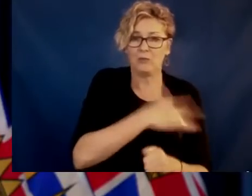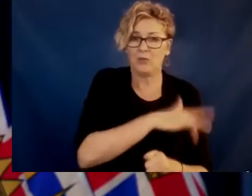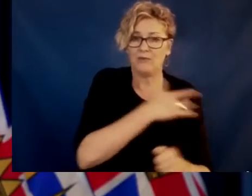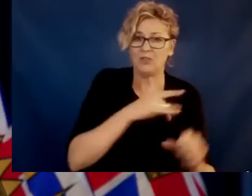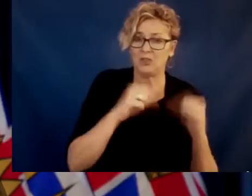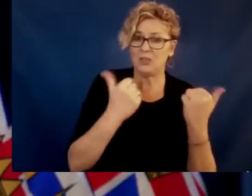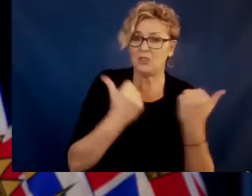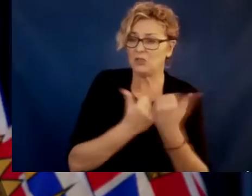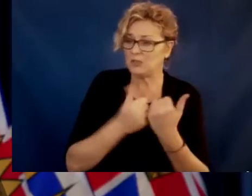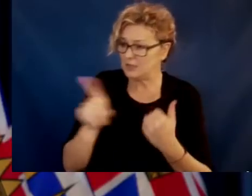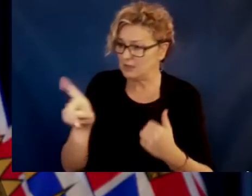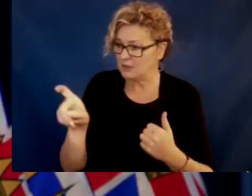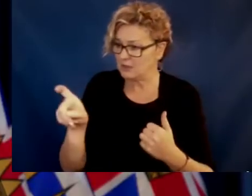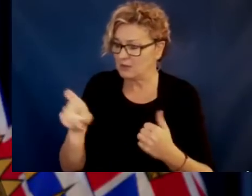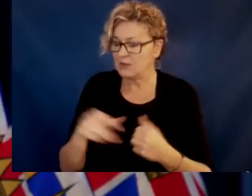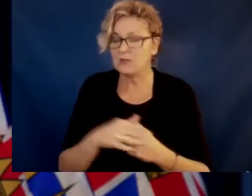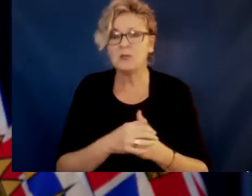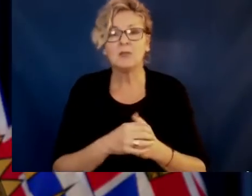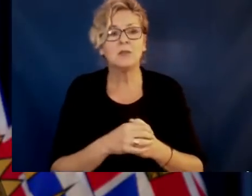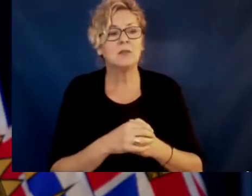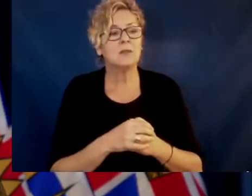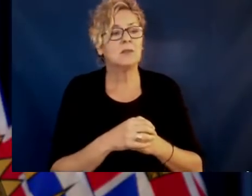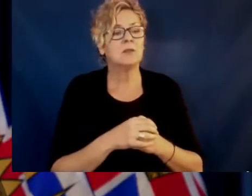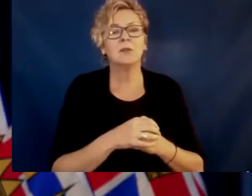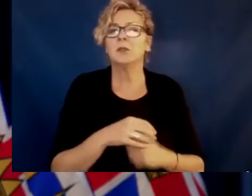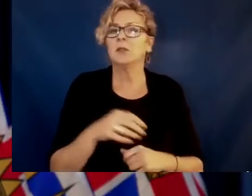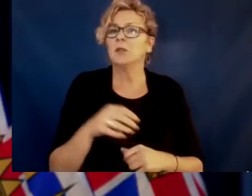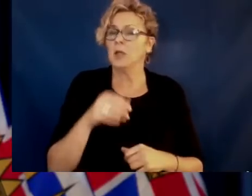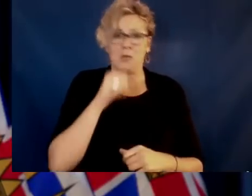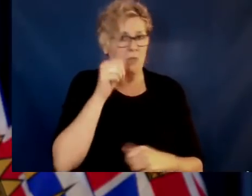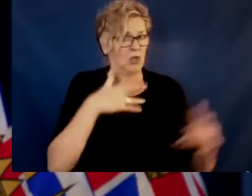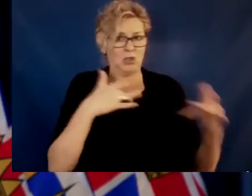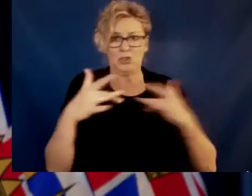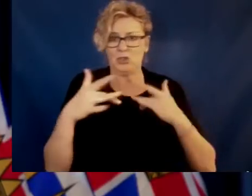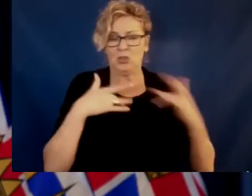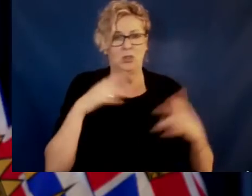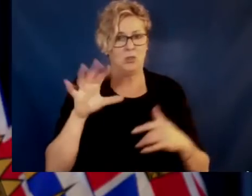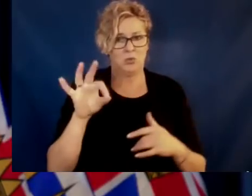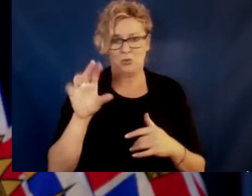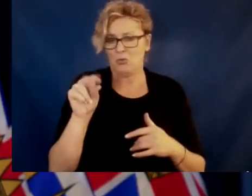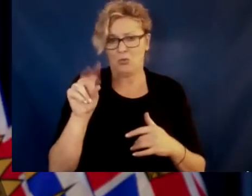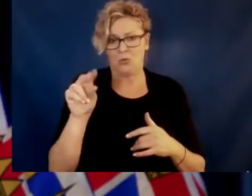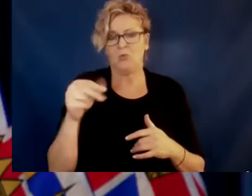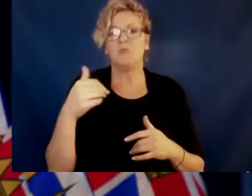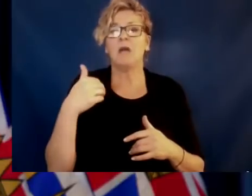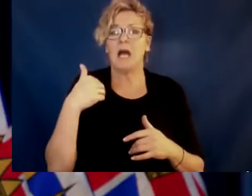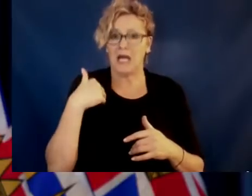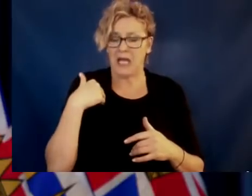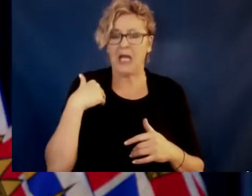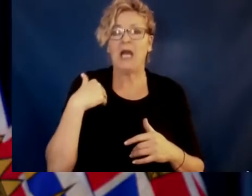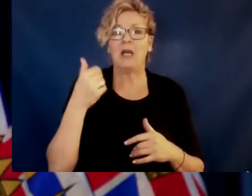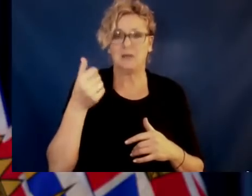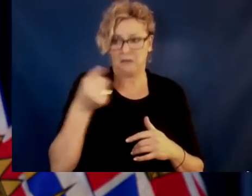safety program for federal agencies that we have connected with, and we're ensuring that what they have in place for federal